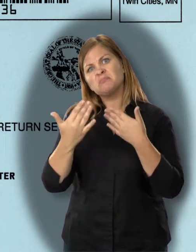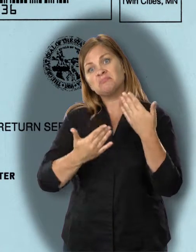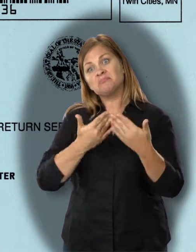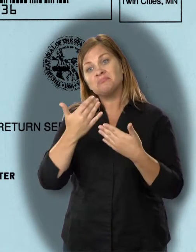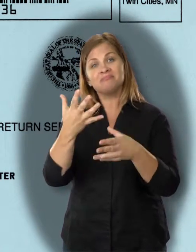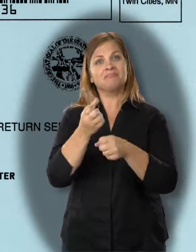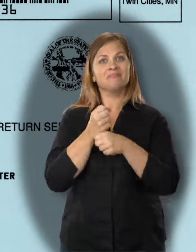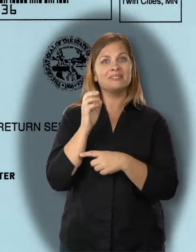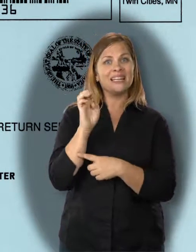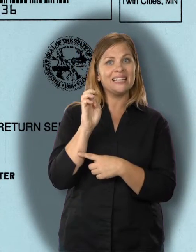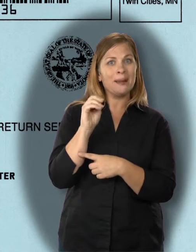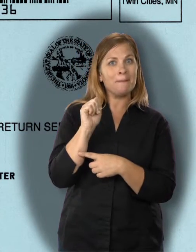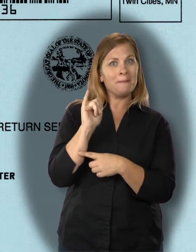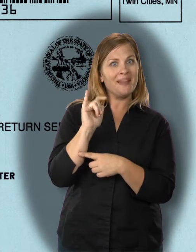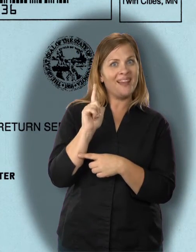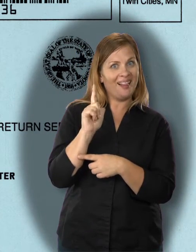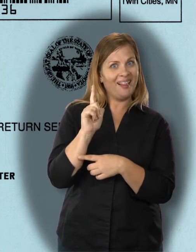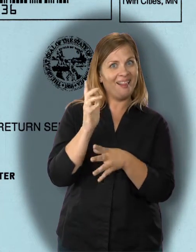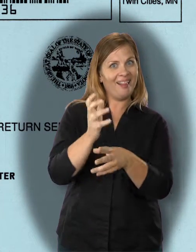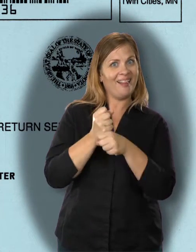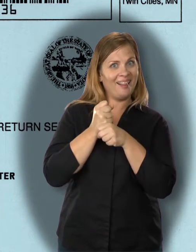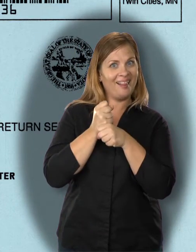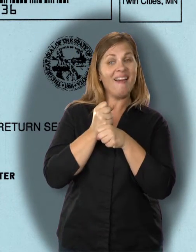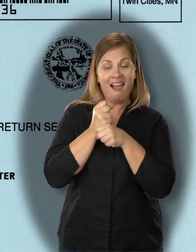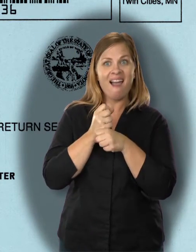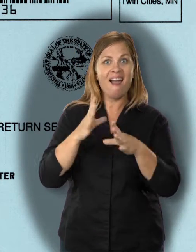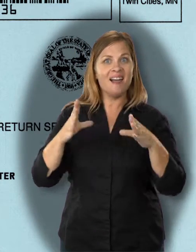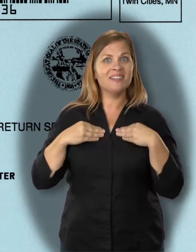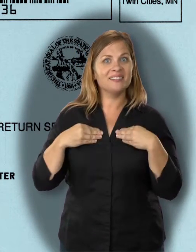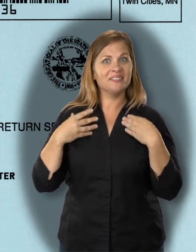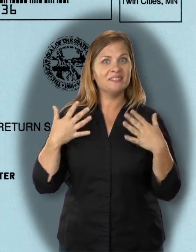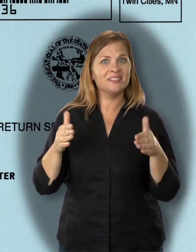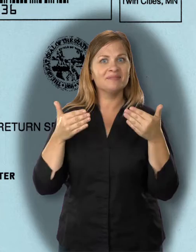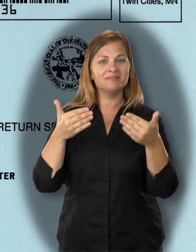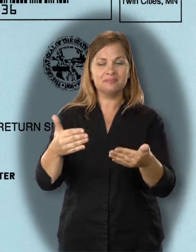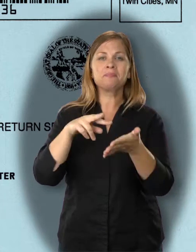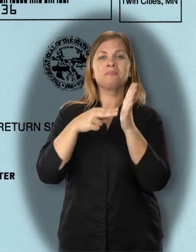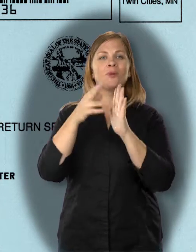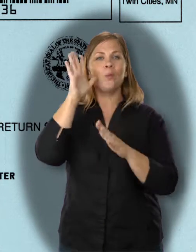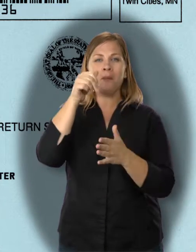Within two weeks, look for an email that confirms that your voter registration was accepted.